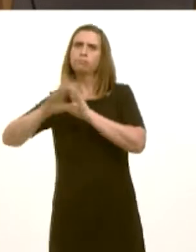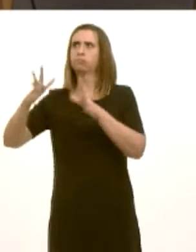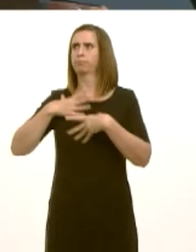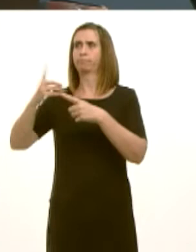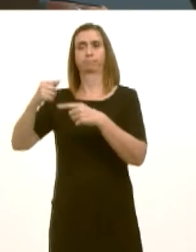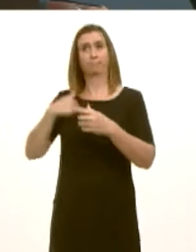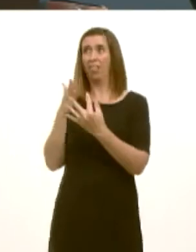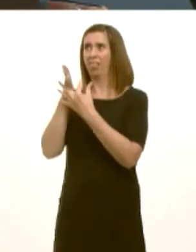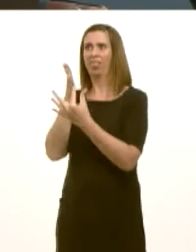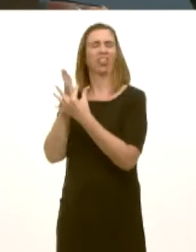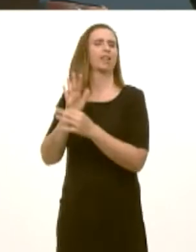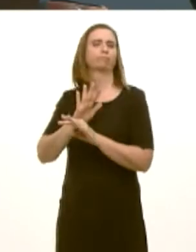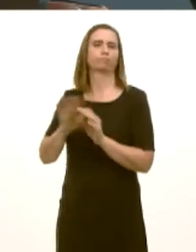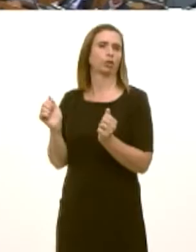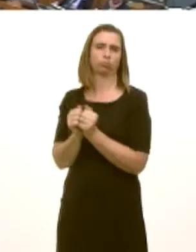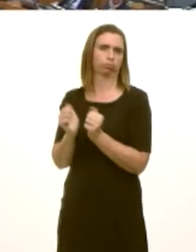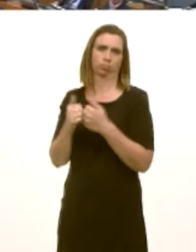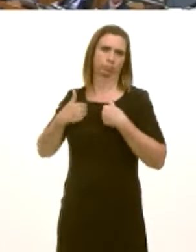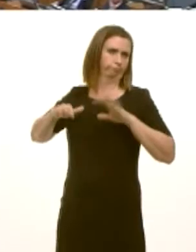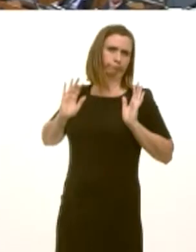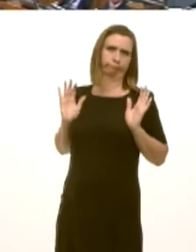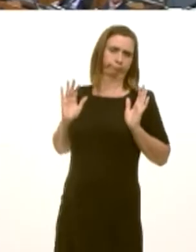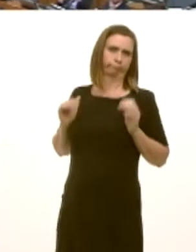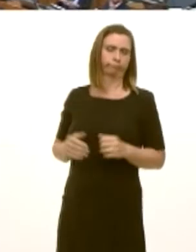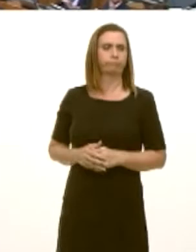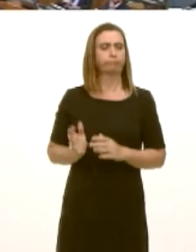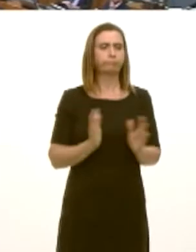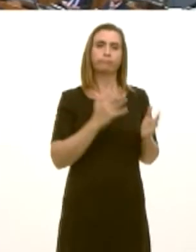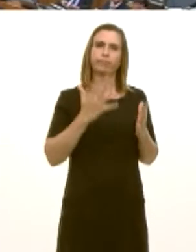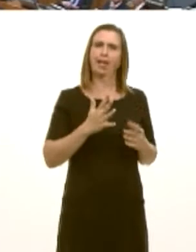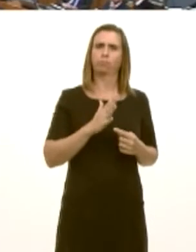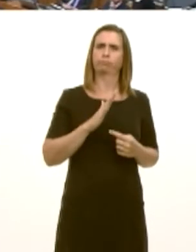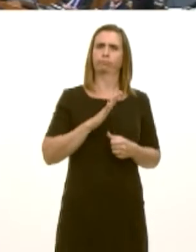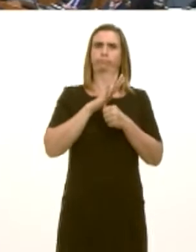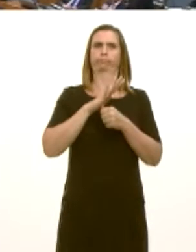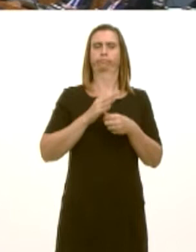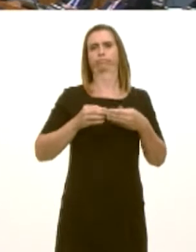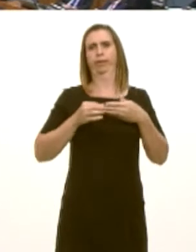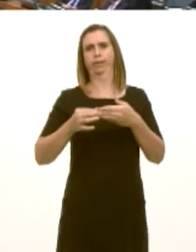Y Llywydd / The Presiding Officer: We now move to the leader of Plaid Cymru, Leanne Wood. Leanne Wood: Diolch, Lywydd.